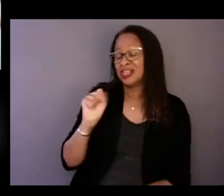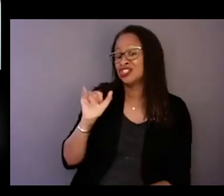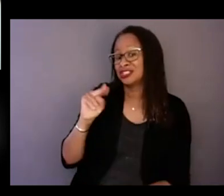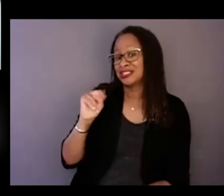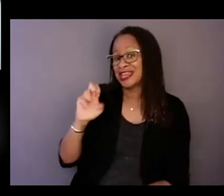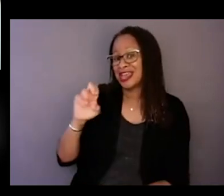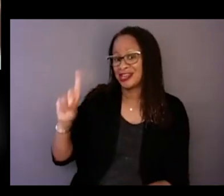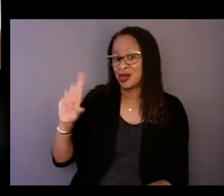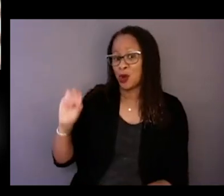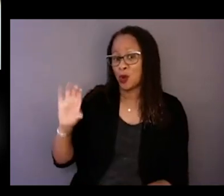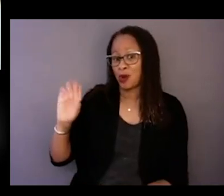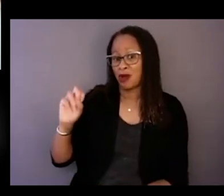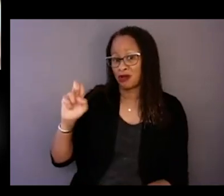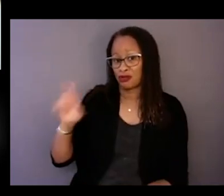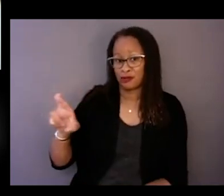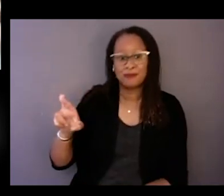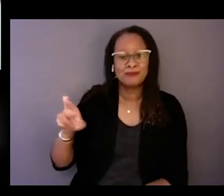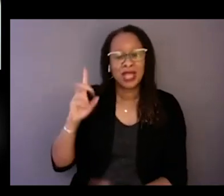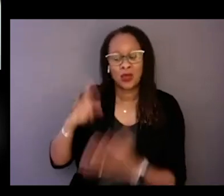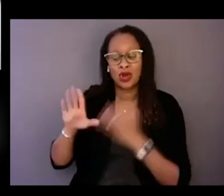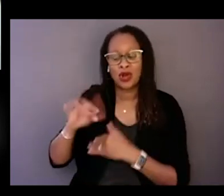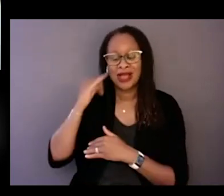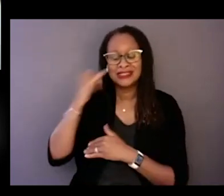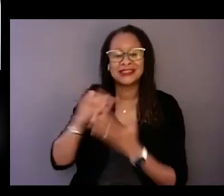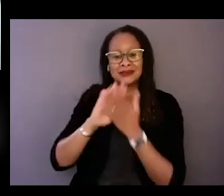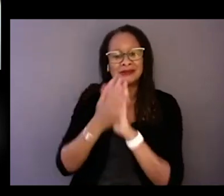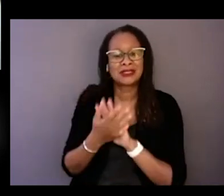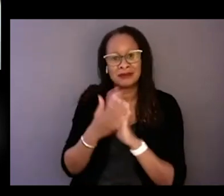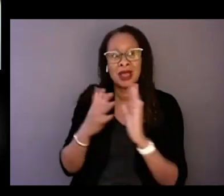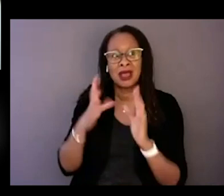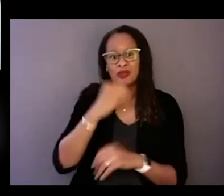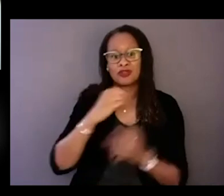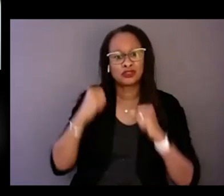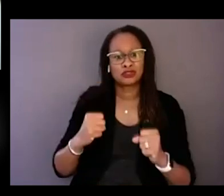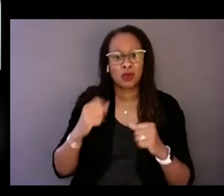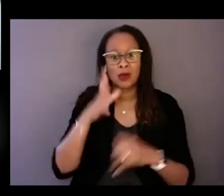of what it meant to be a beautiful, strong woman. So kinda interesting.